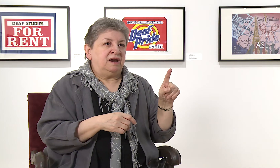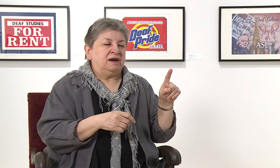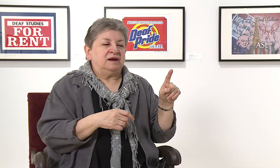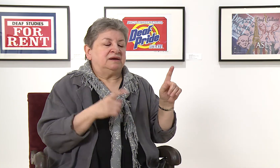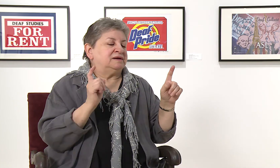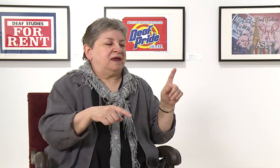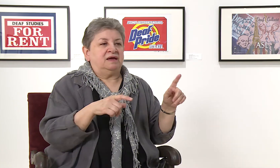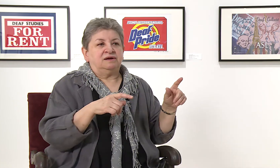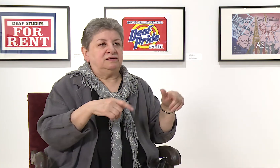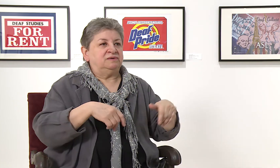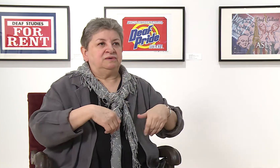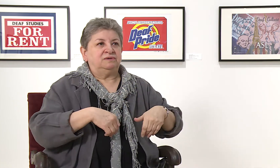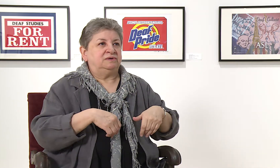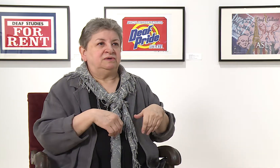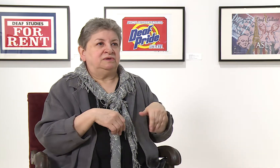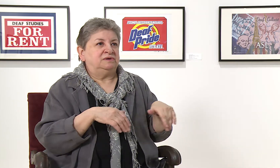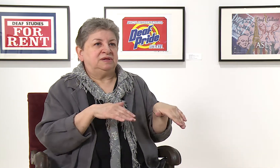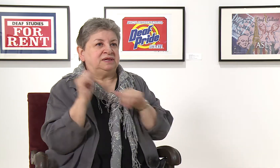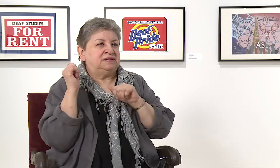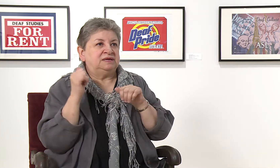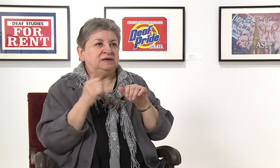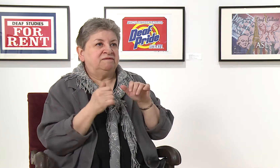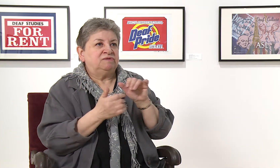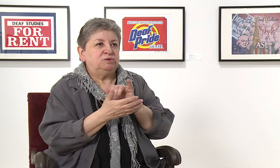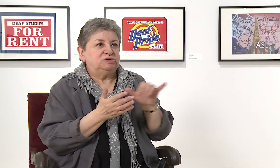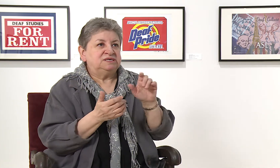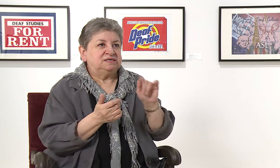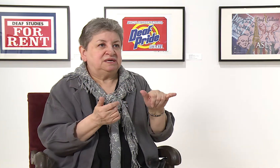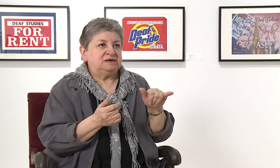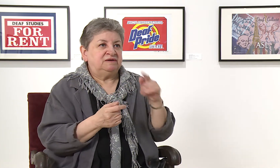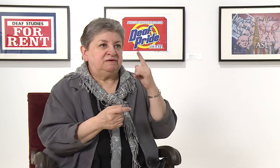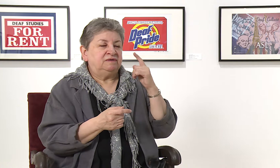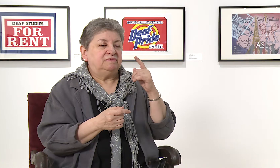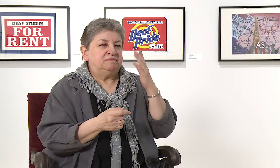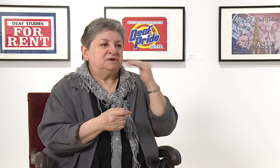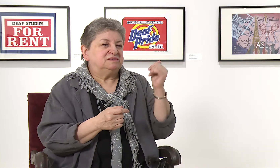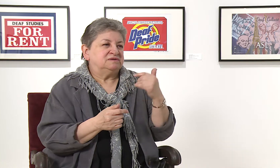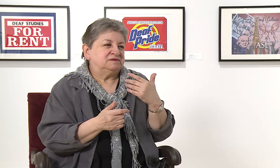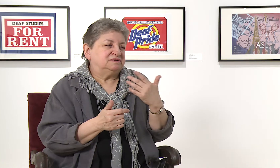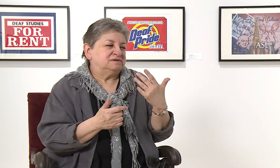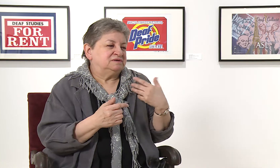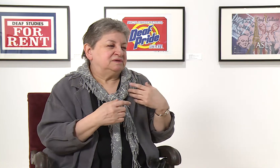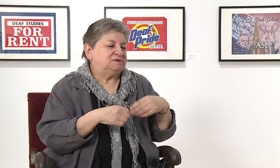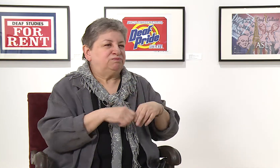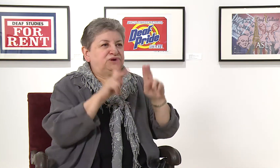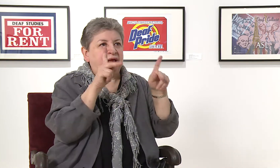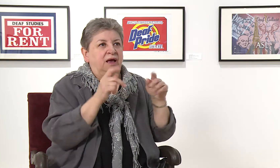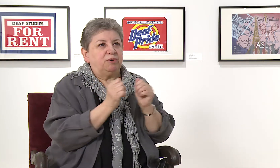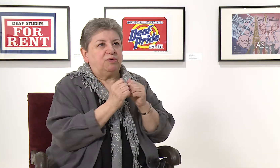In 1991, I needed to leave New York City.